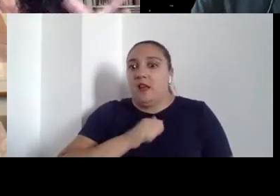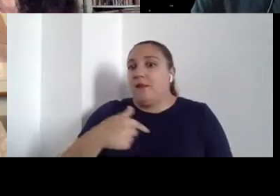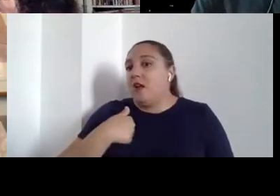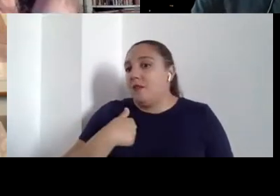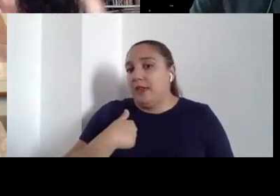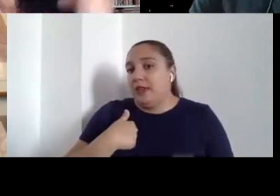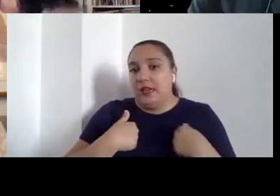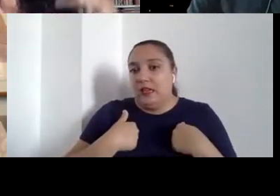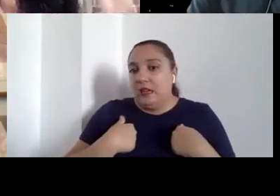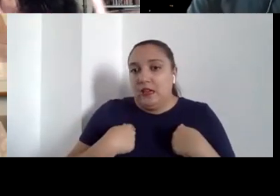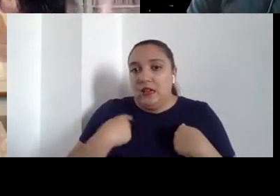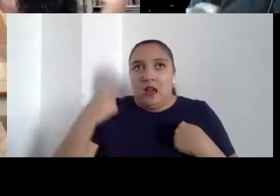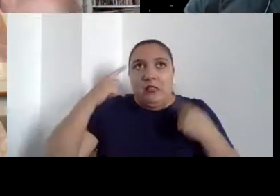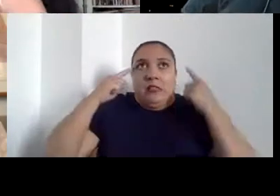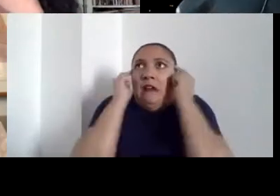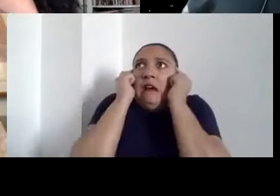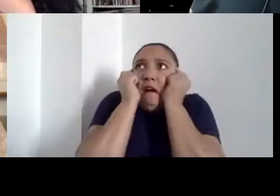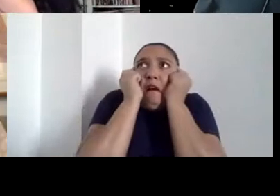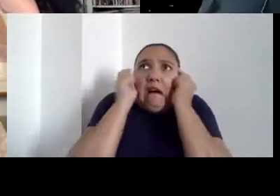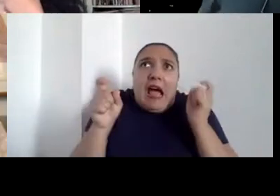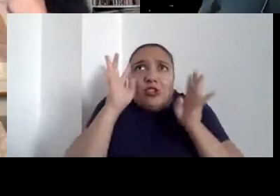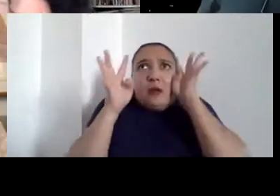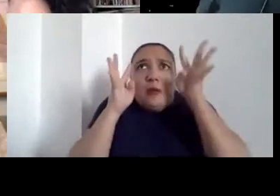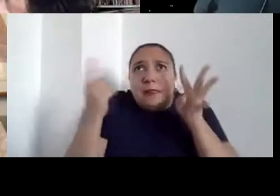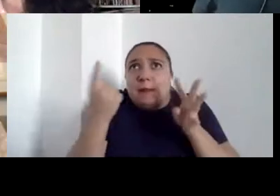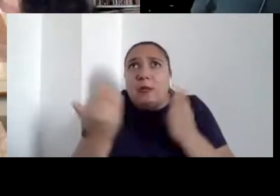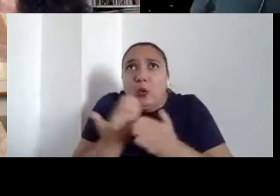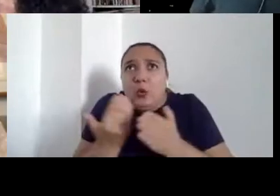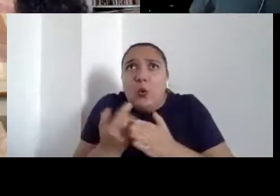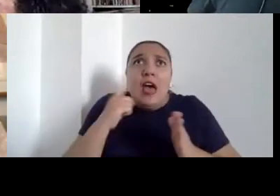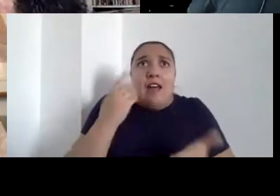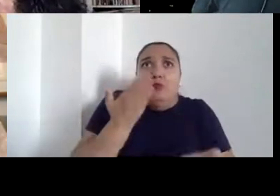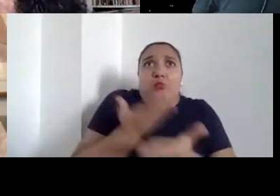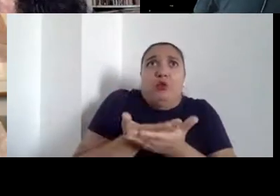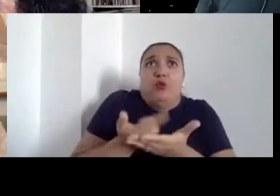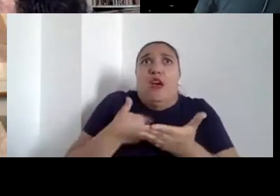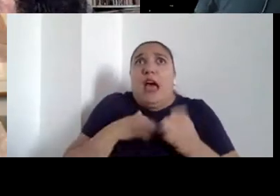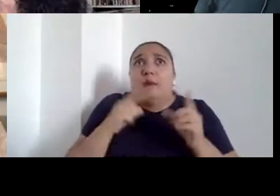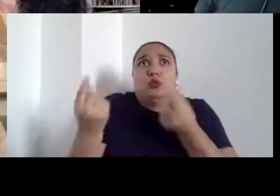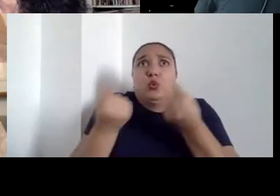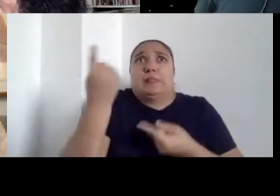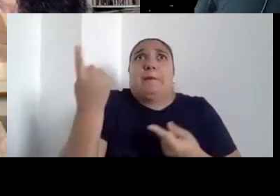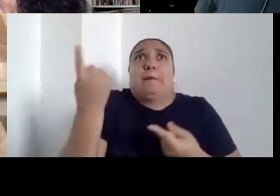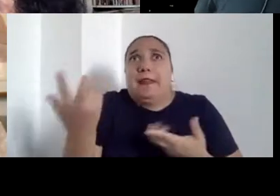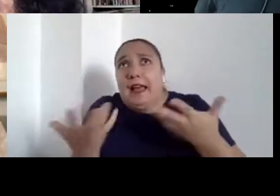of coming up with this new thing and show that you're productive. There is the time